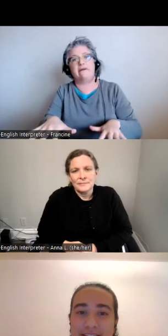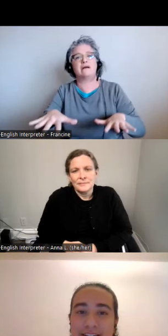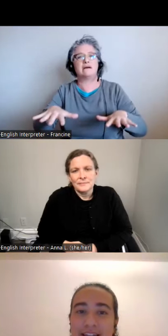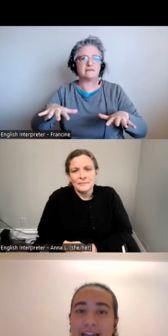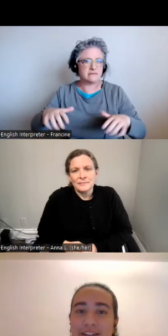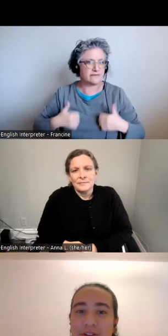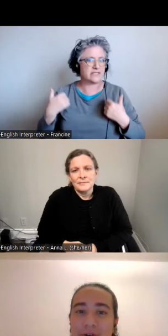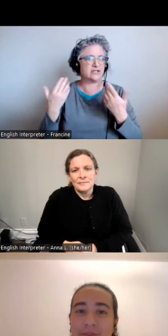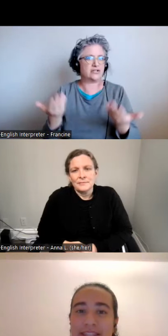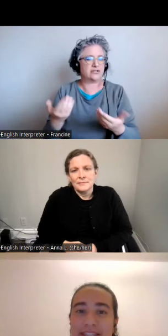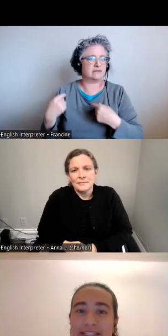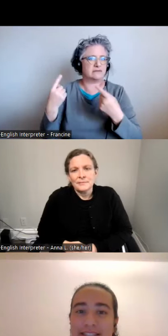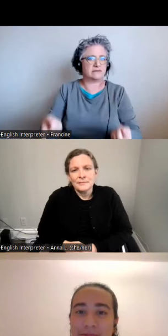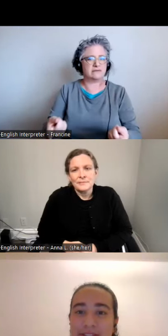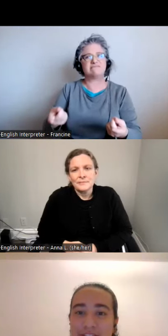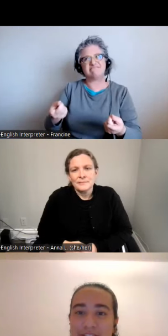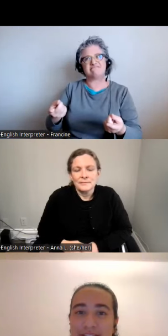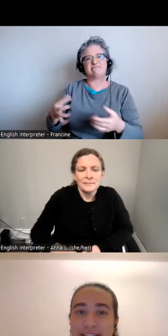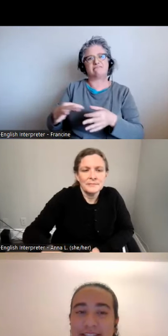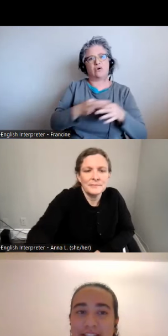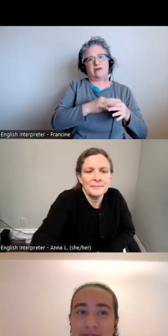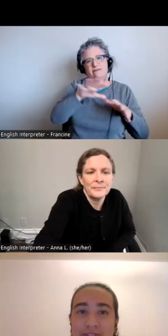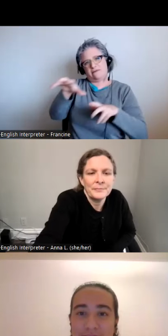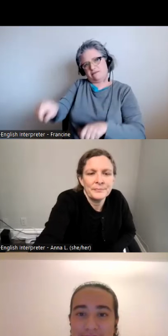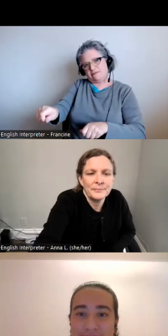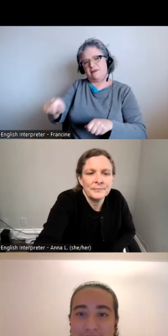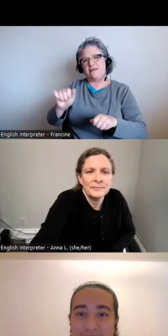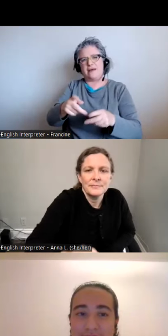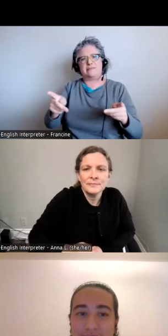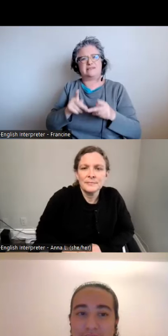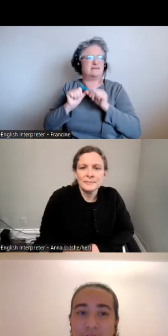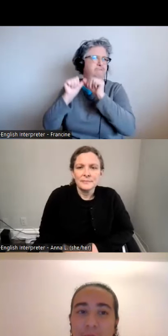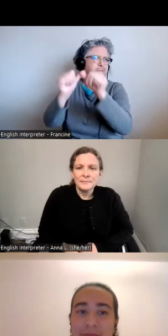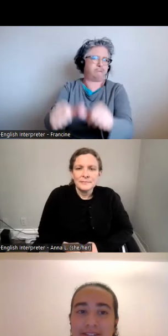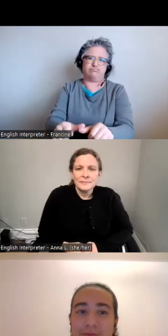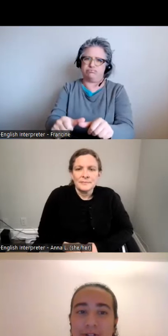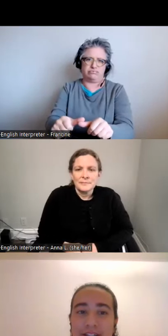The Huddinashani and as well, the one that people, we recognize that indigenous people are the original caretakers of the land We Occupy, and that their crucial role, as Land Protectors must be preserved as settlers we Acknowledge, the Historical, Impact of